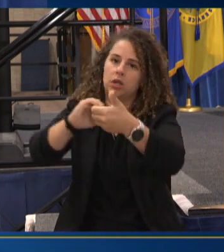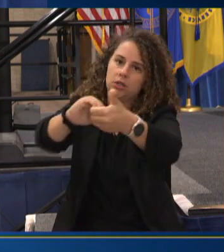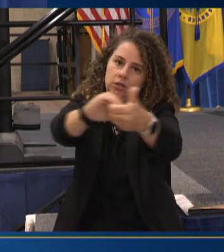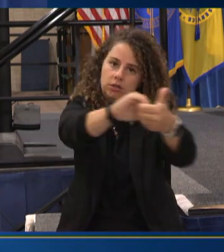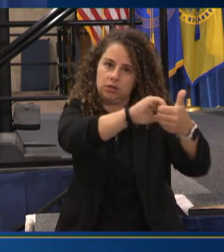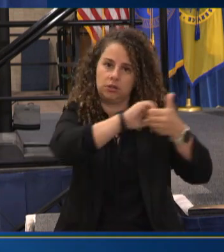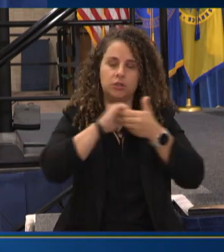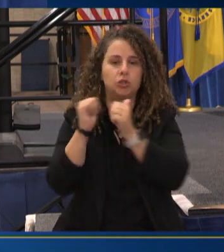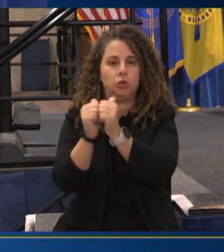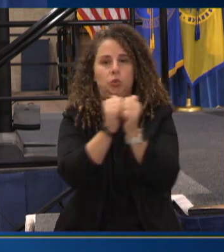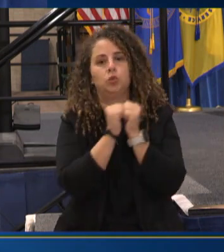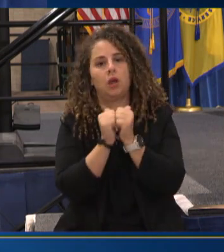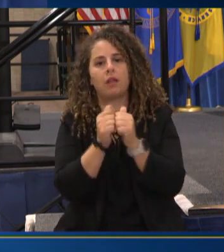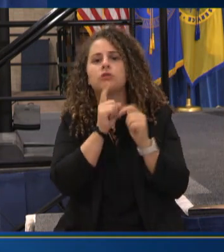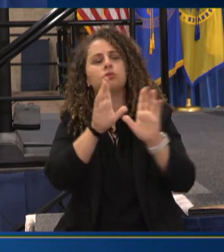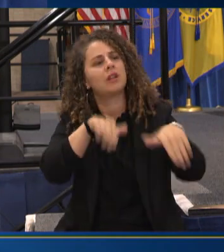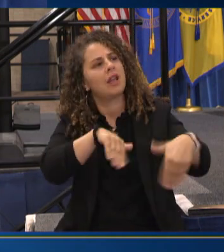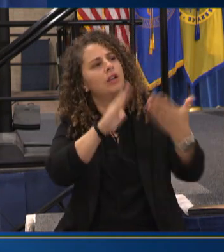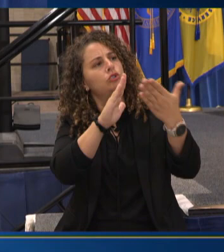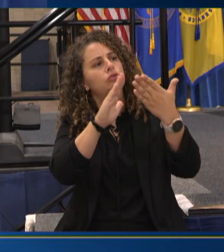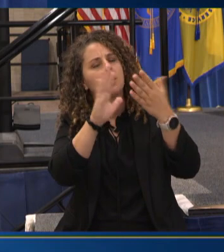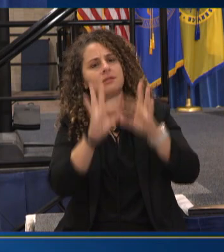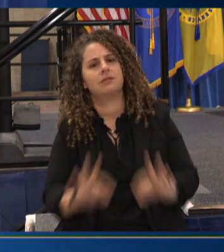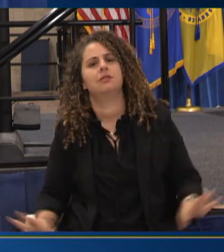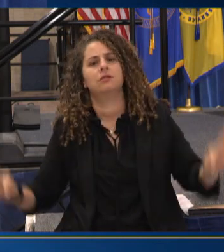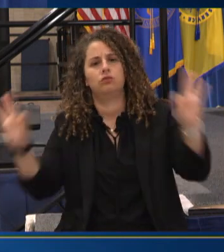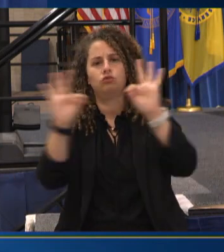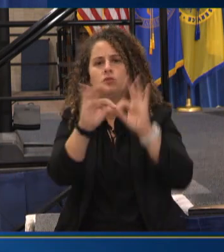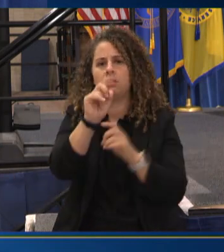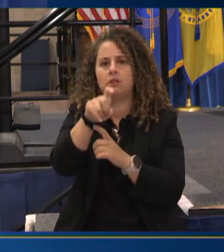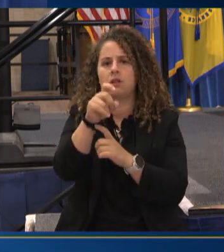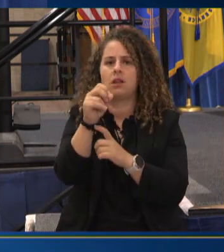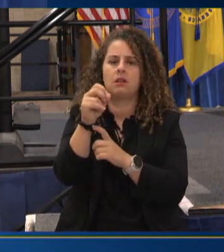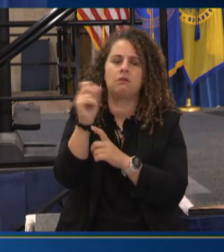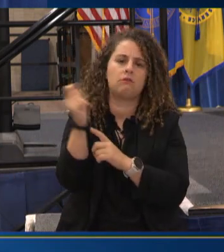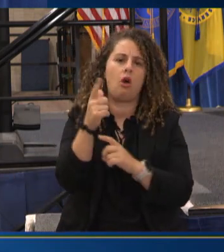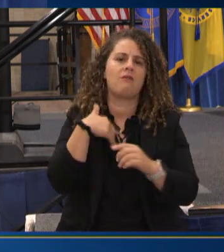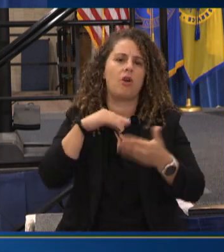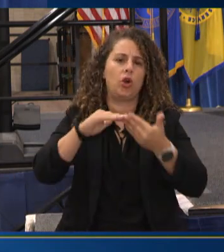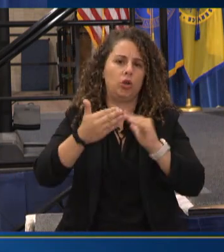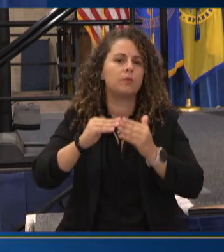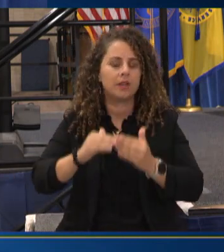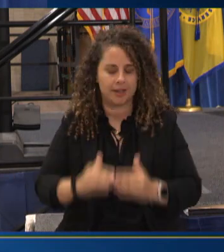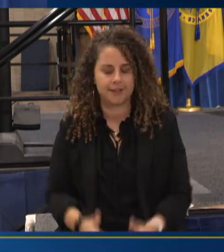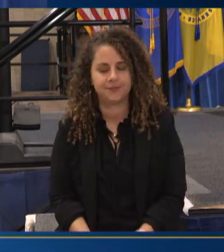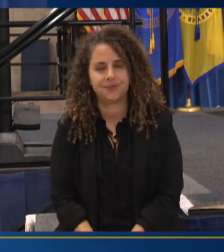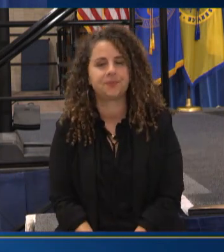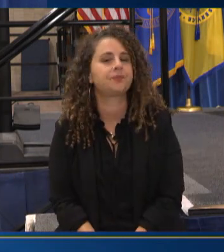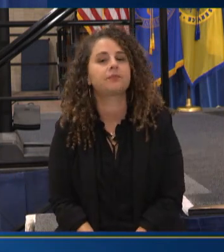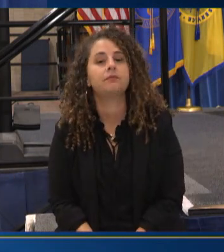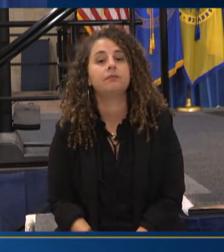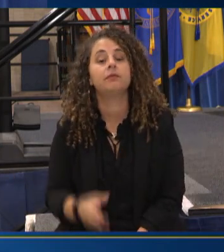to really address this critical need of all of our communities. I'm Miranda Lynn Smith.